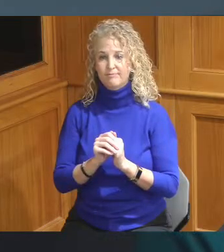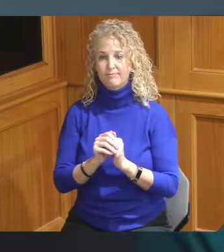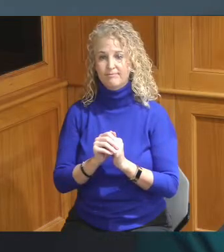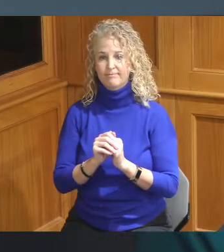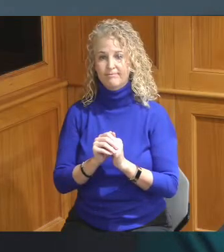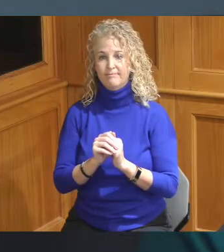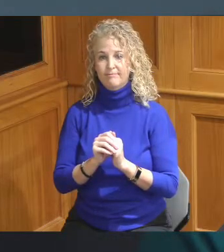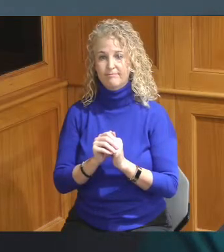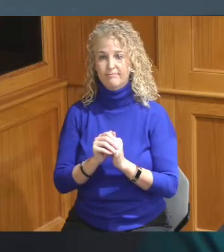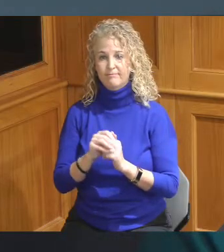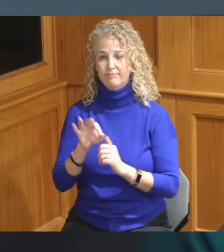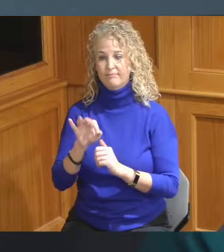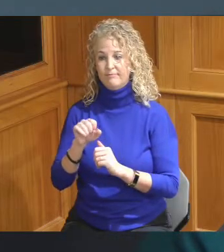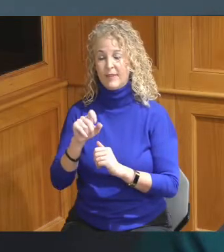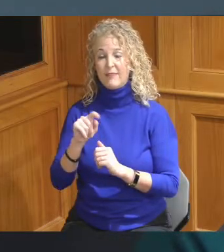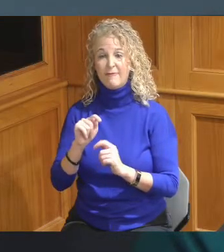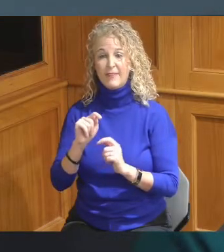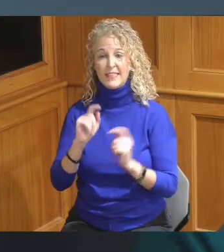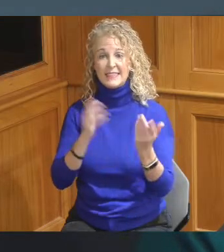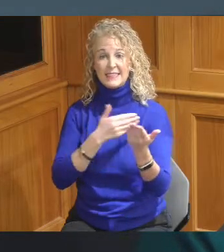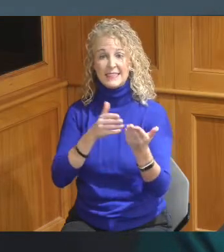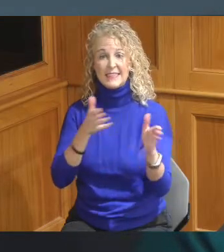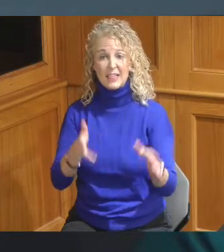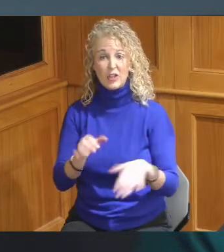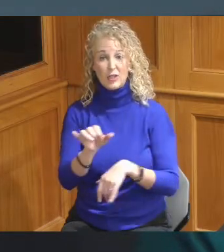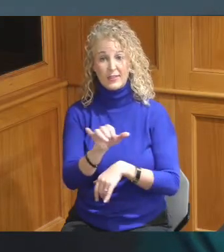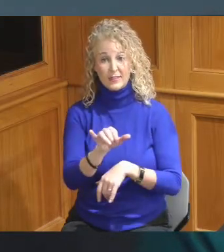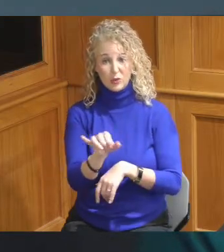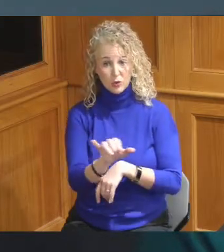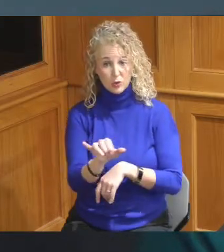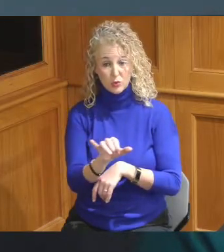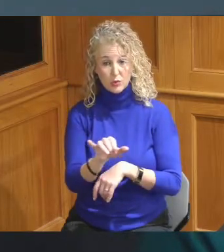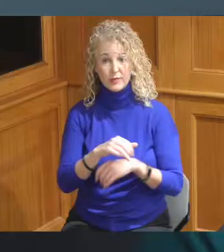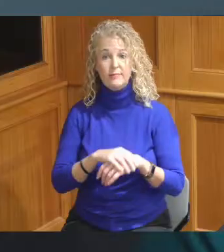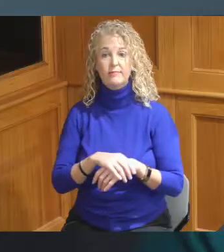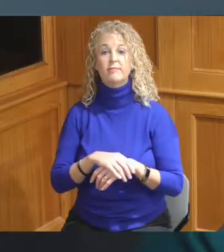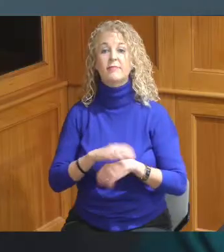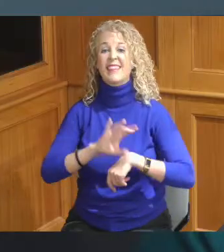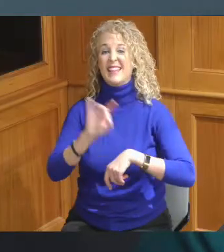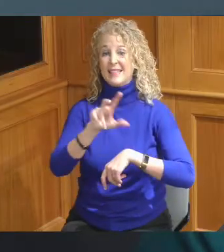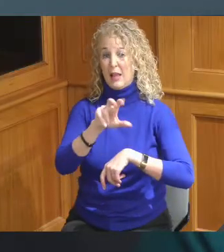the fifth Jubilee Singers will also be there. Then it be followed at then that's at 8:30 a.m.